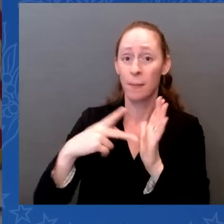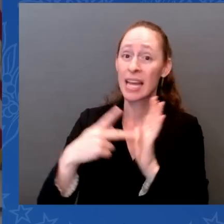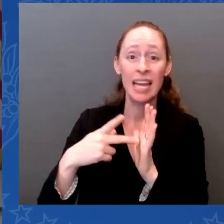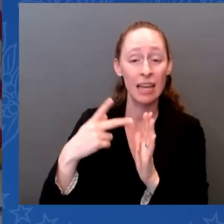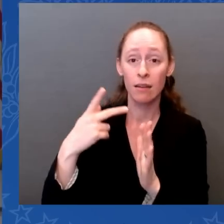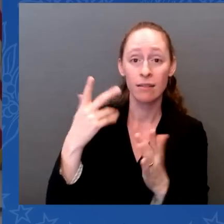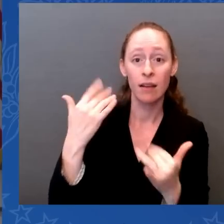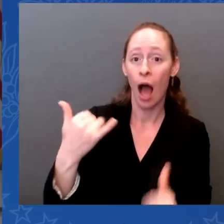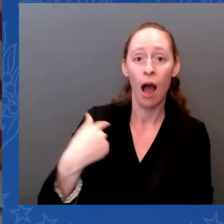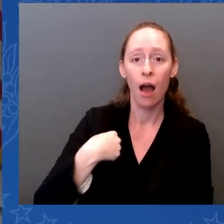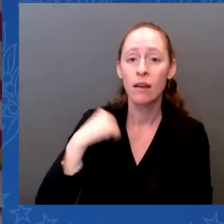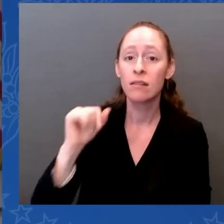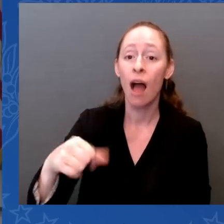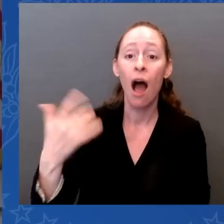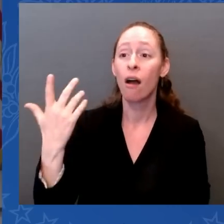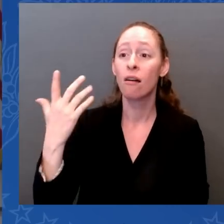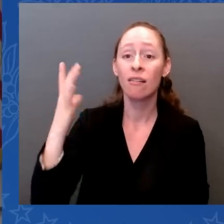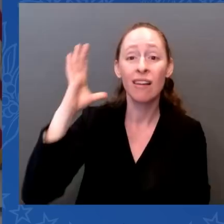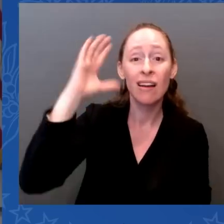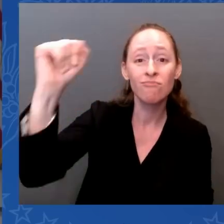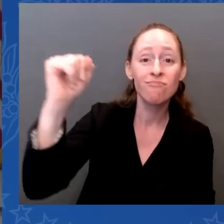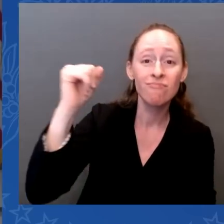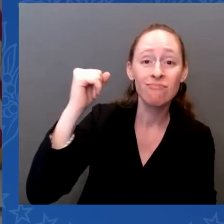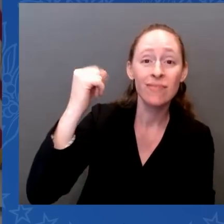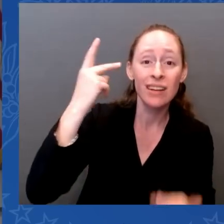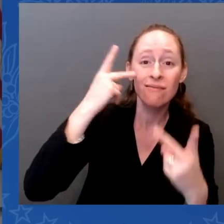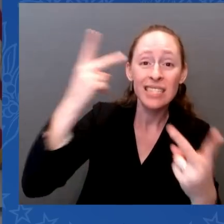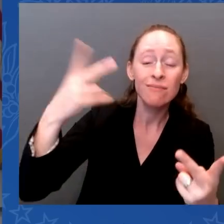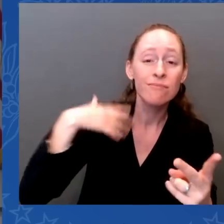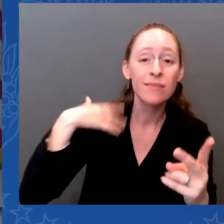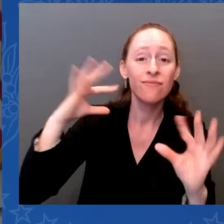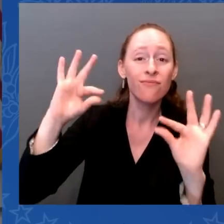and also worry less about depleting my retirement savings.